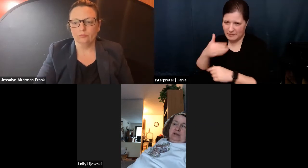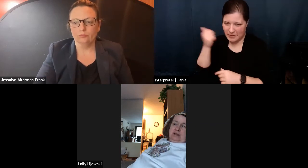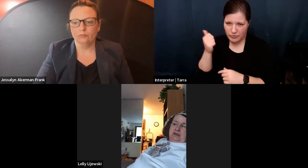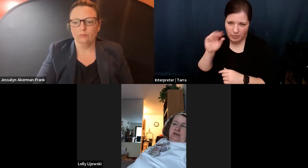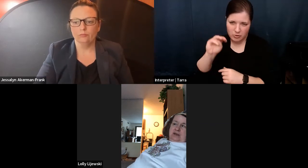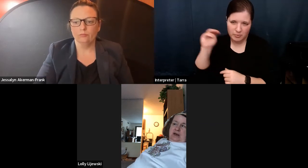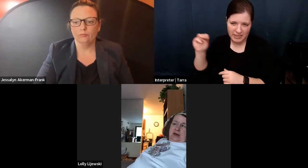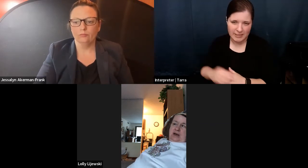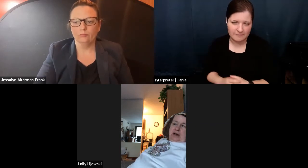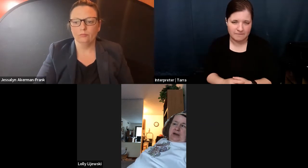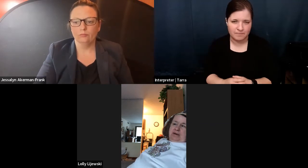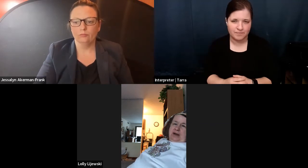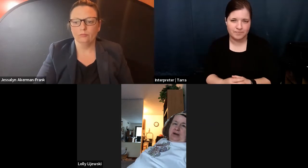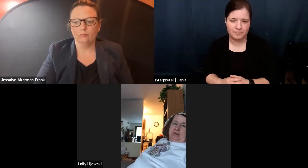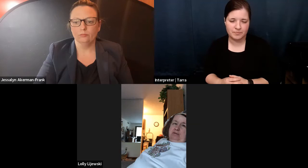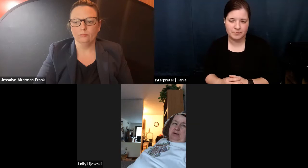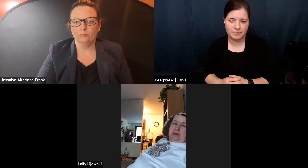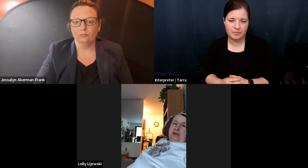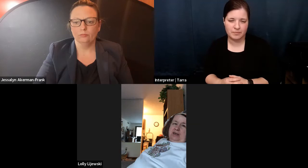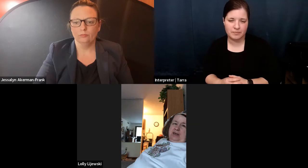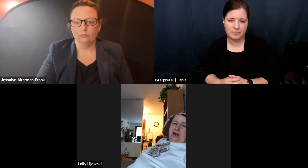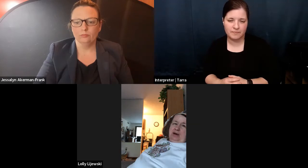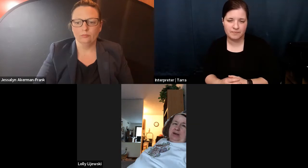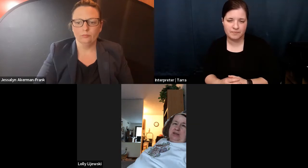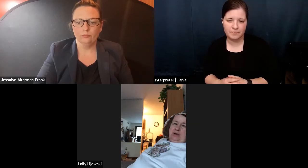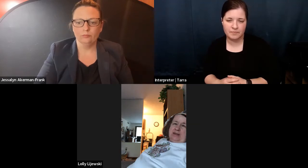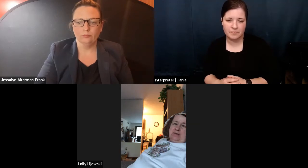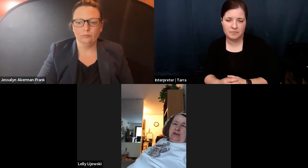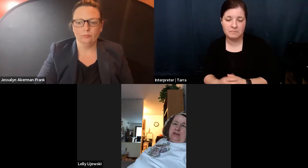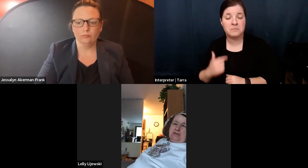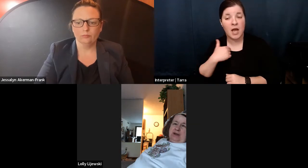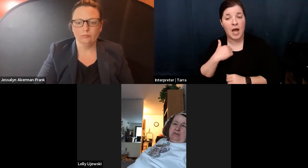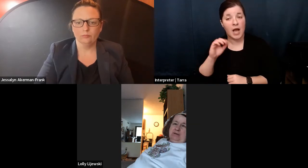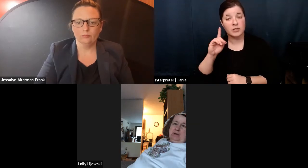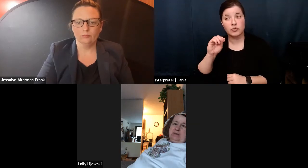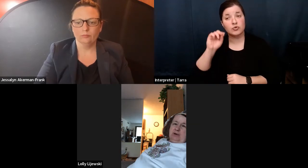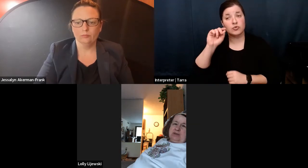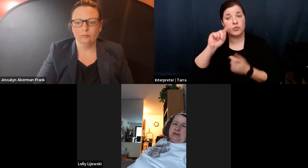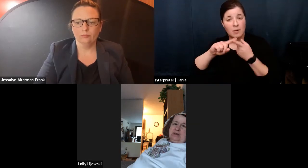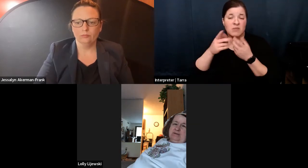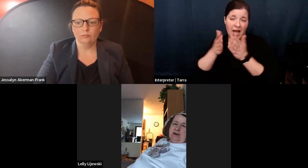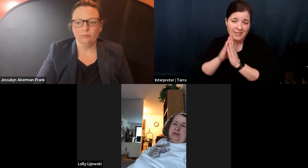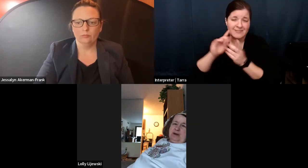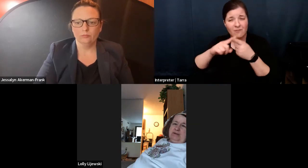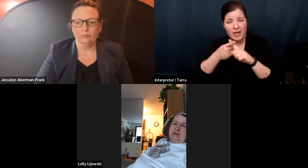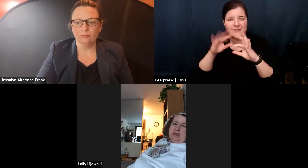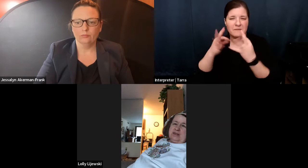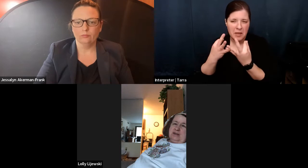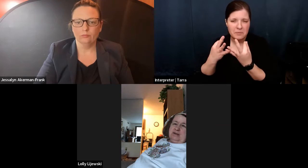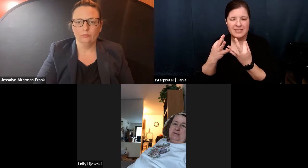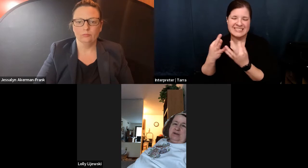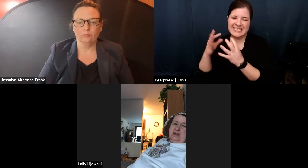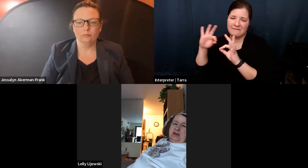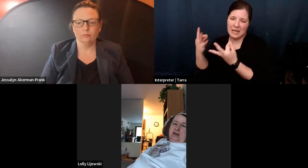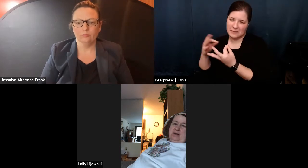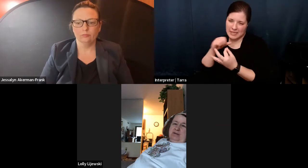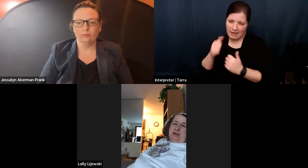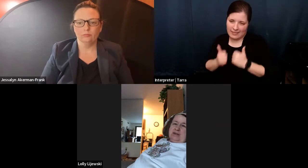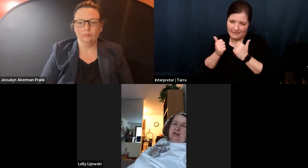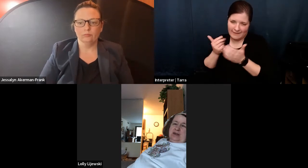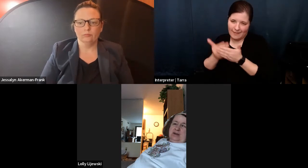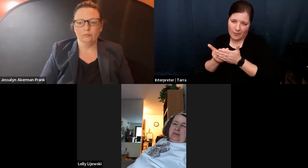I'll pay a little bit more for a service I know isn't going to deny me.